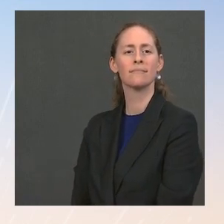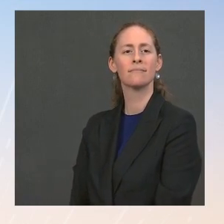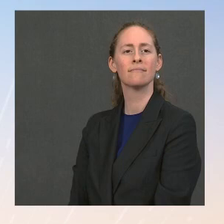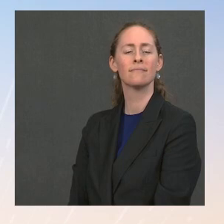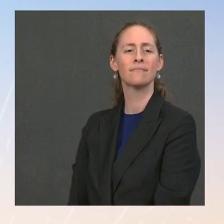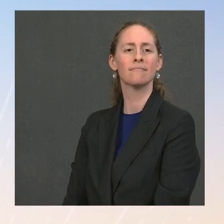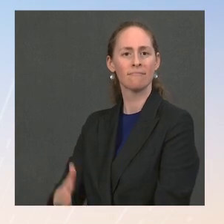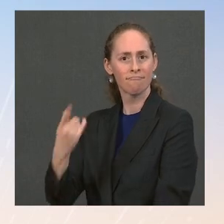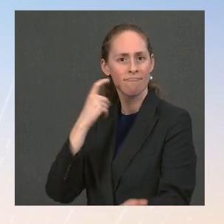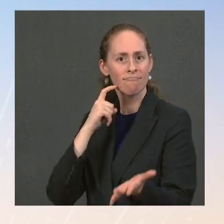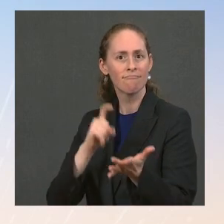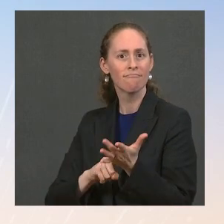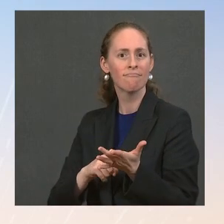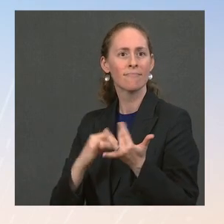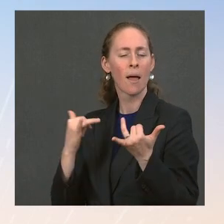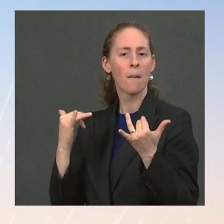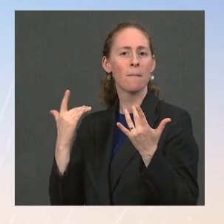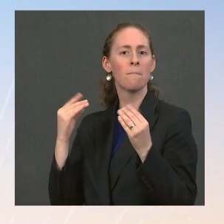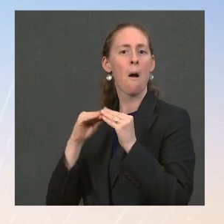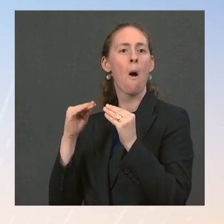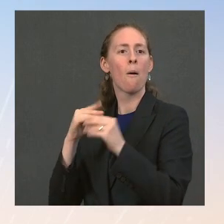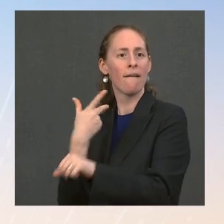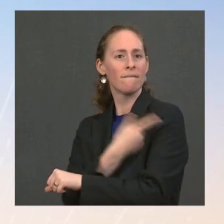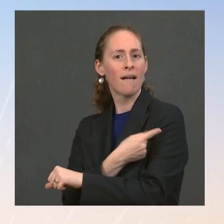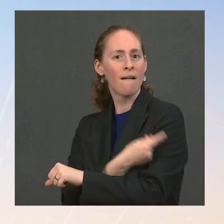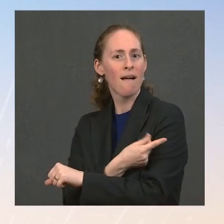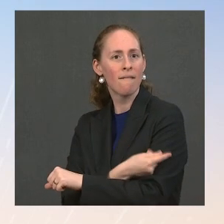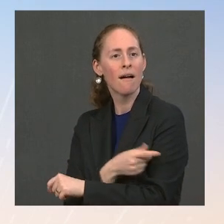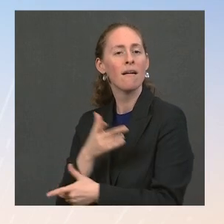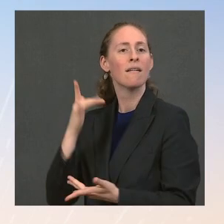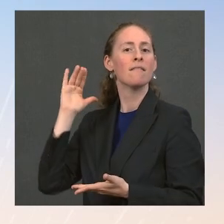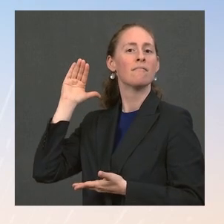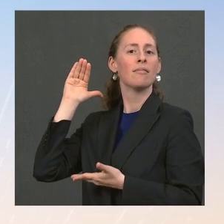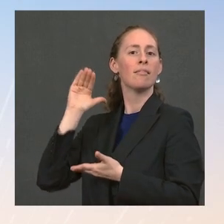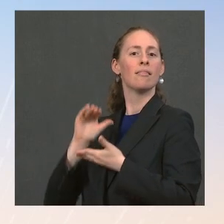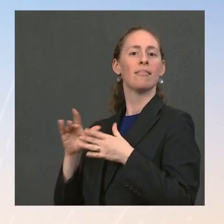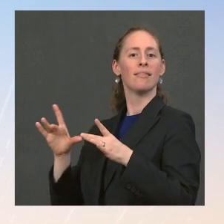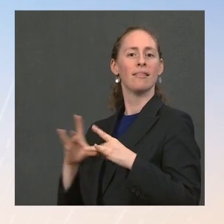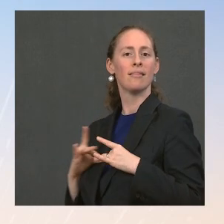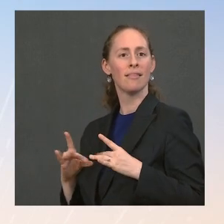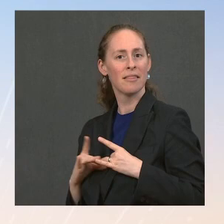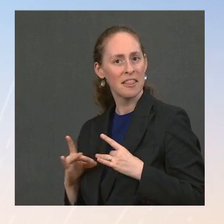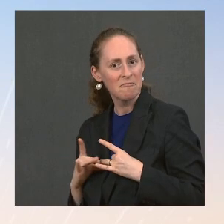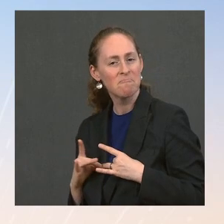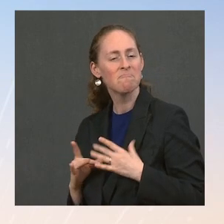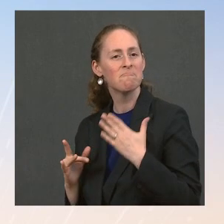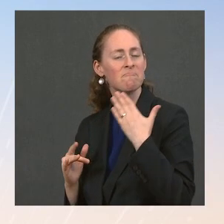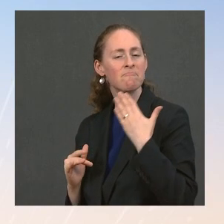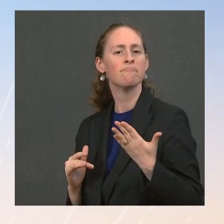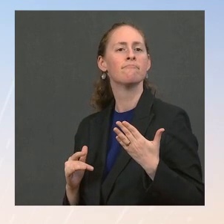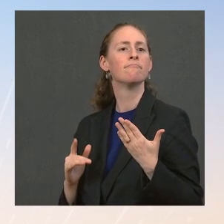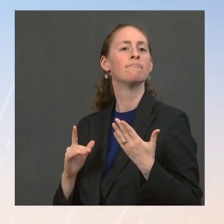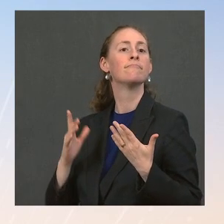COVID cases are starting to come down, one of the main reasons why people are avoiding the workforce -- workforce, according to recent data,